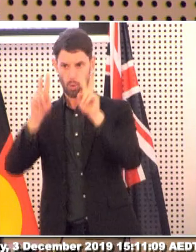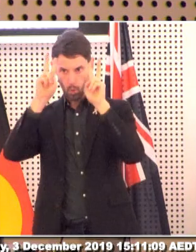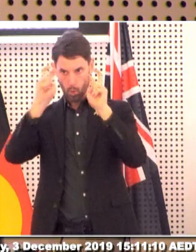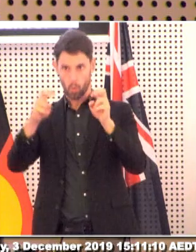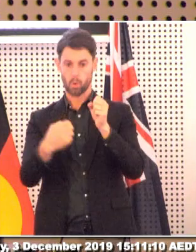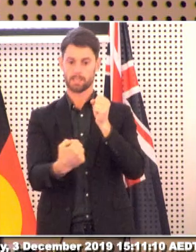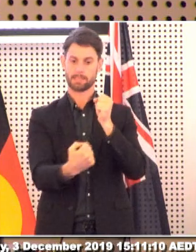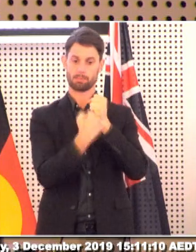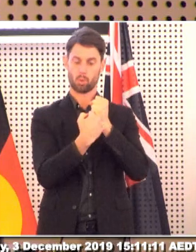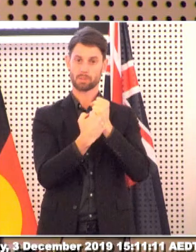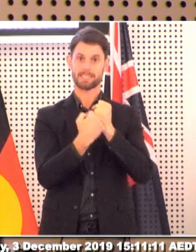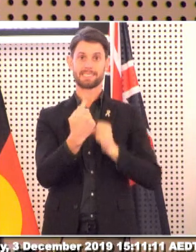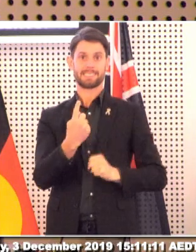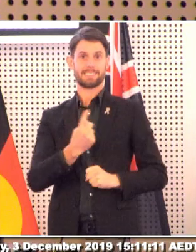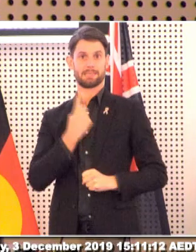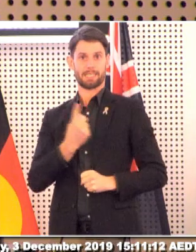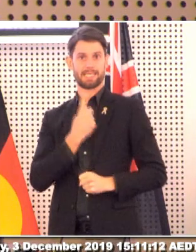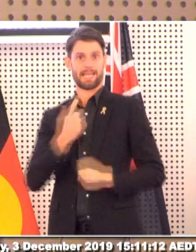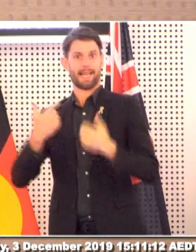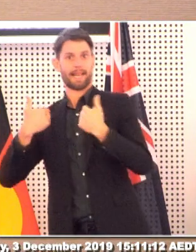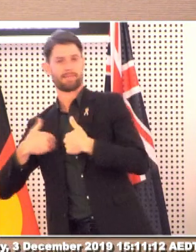COMMISSIONER McEWIN: And how does that work? Perhaps if I give you an example.